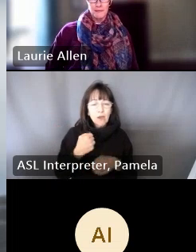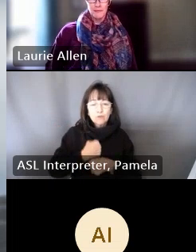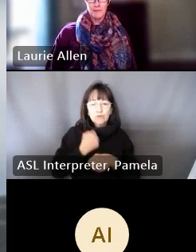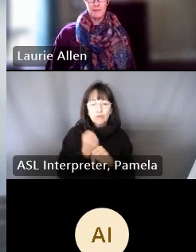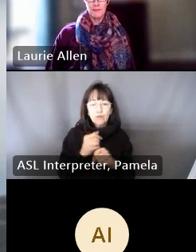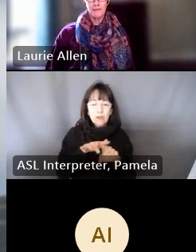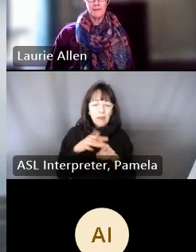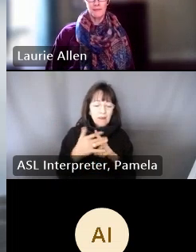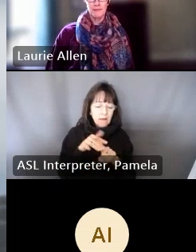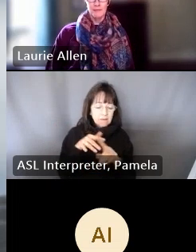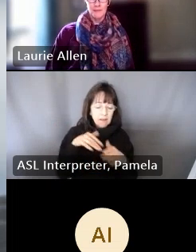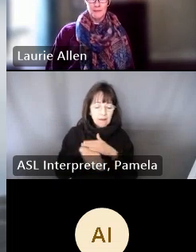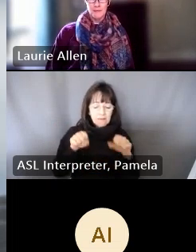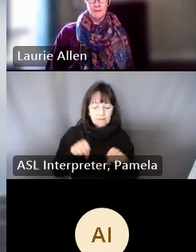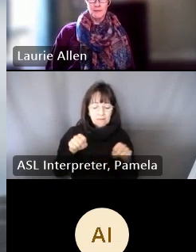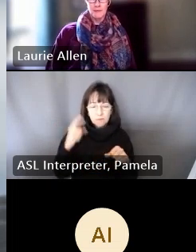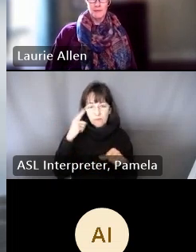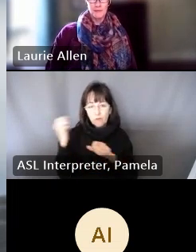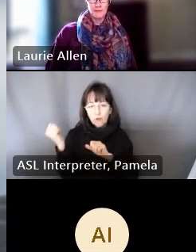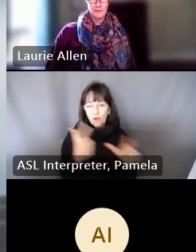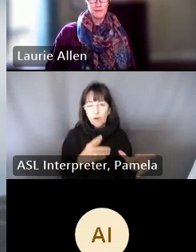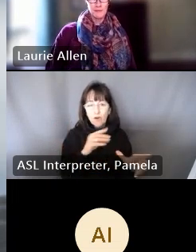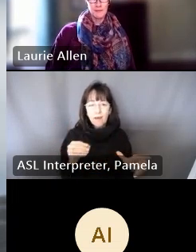and explore the fantastic resources available to support you.